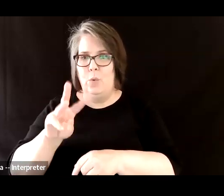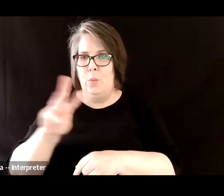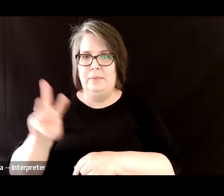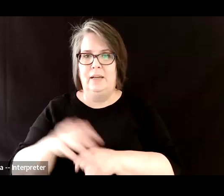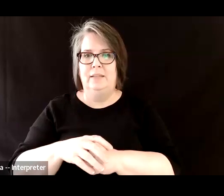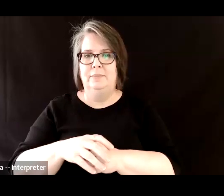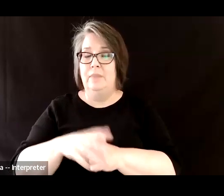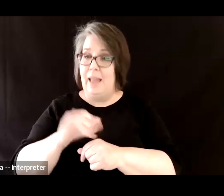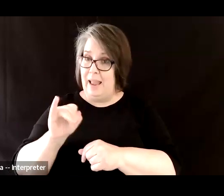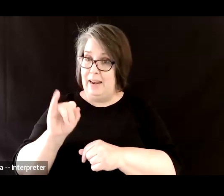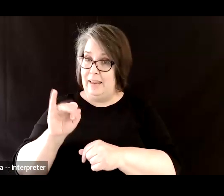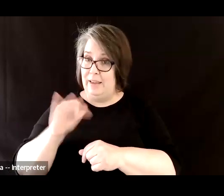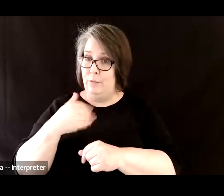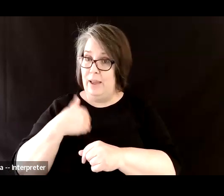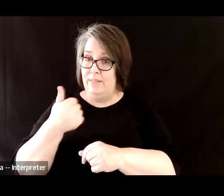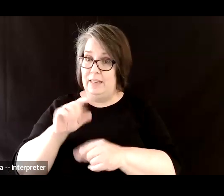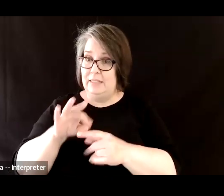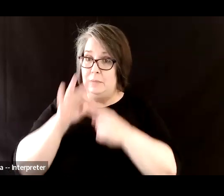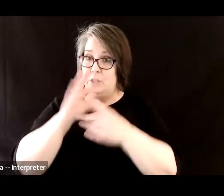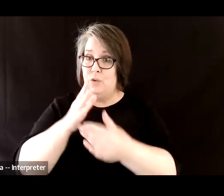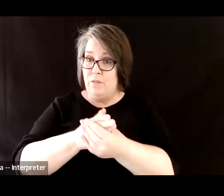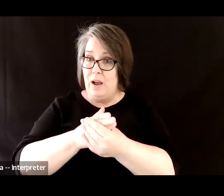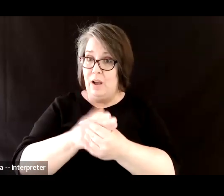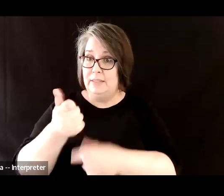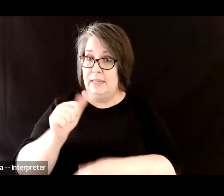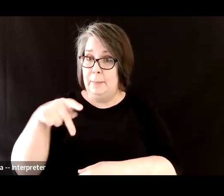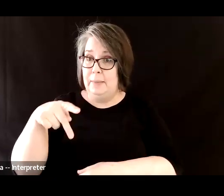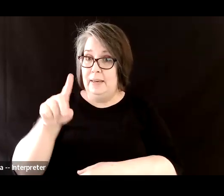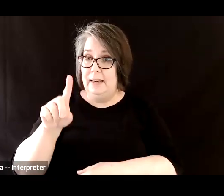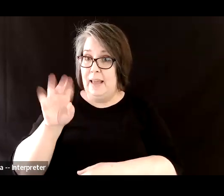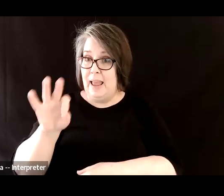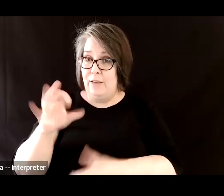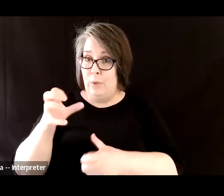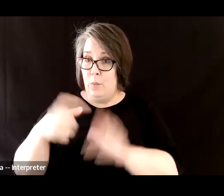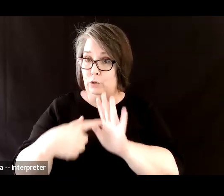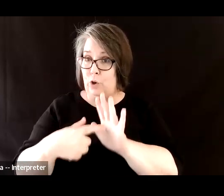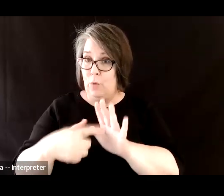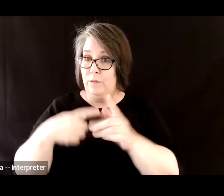And if we have any special files to any PDFs or anything we want to show off during our presentations, we are also